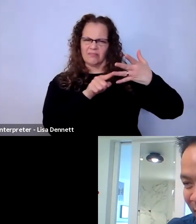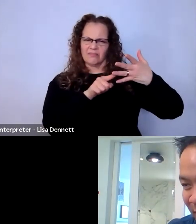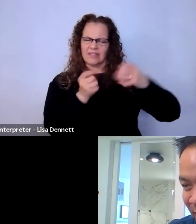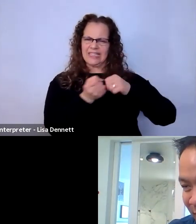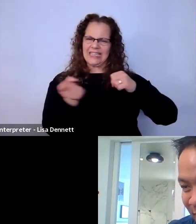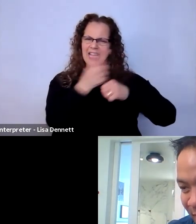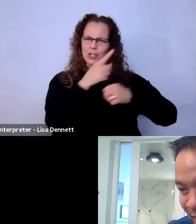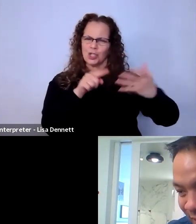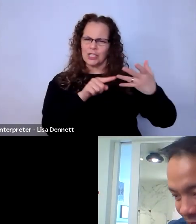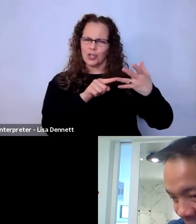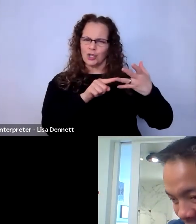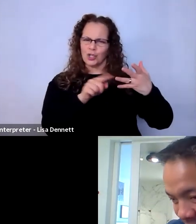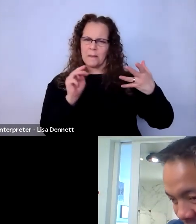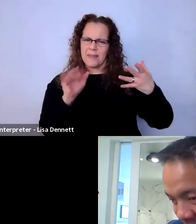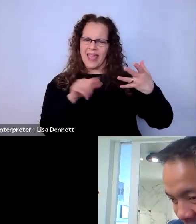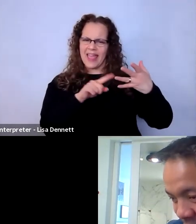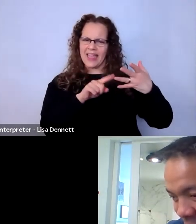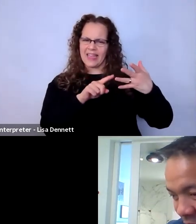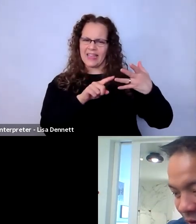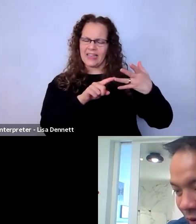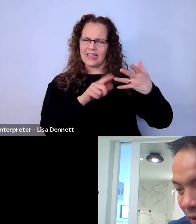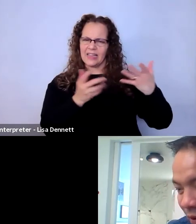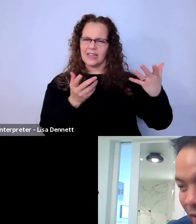Joe Devon: No off and, but when I asked you a next question i'll